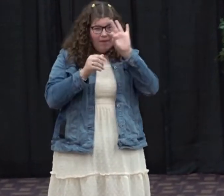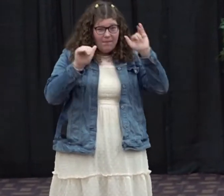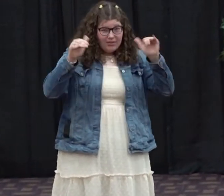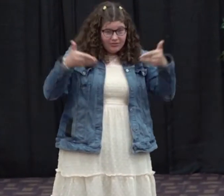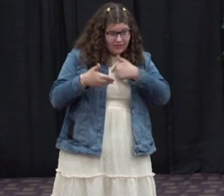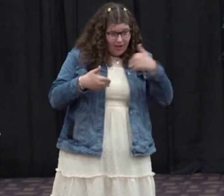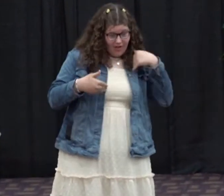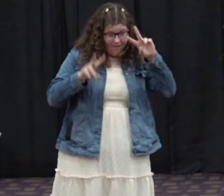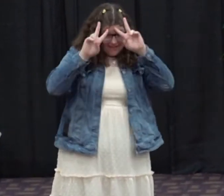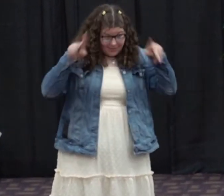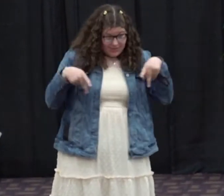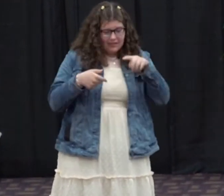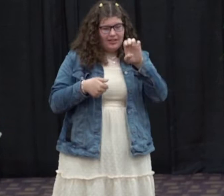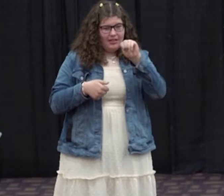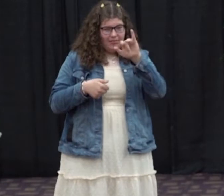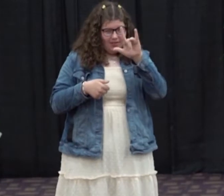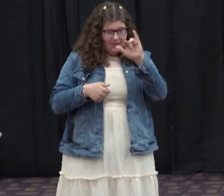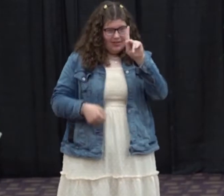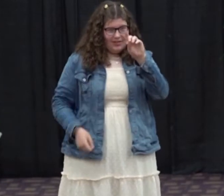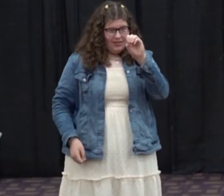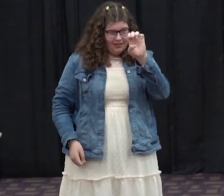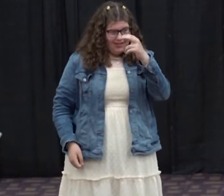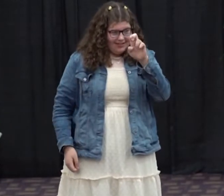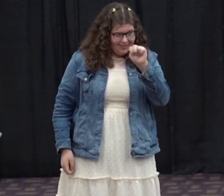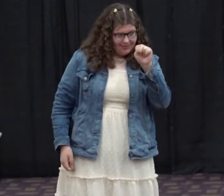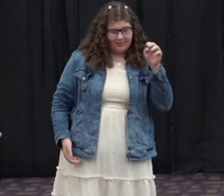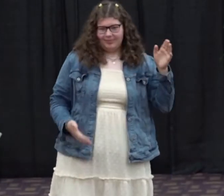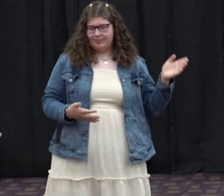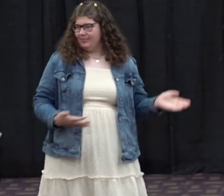Hello everyone! I am the president.